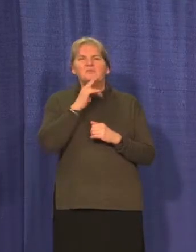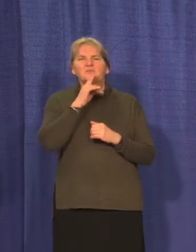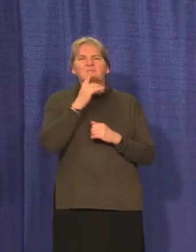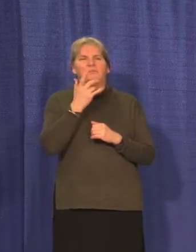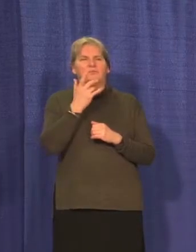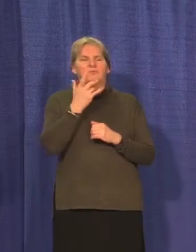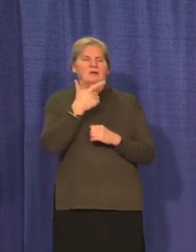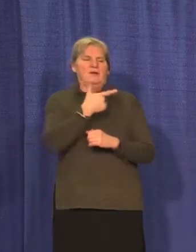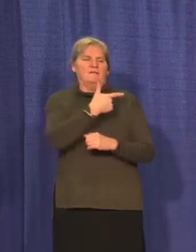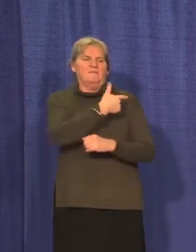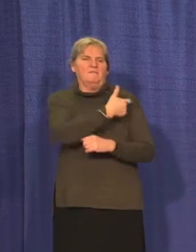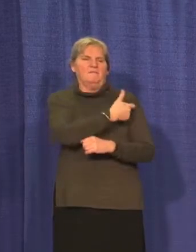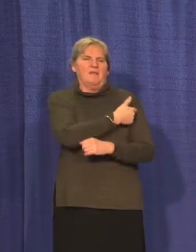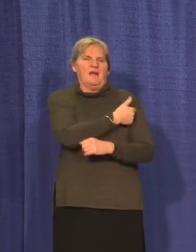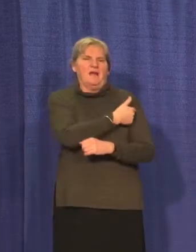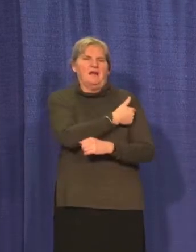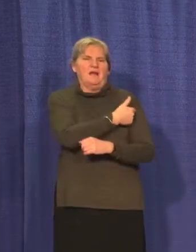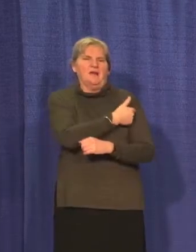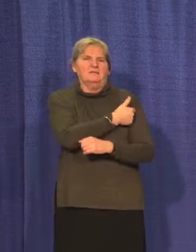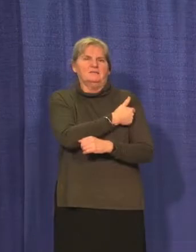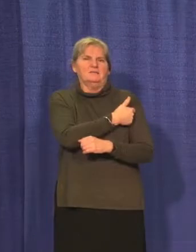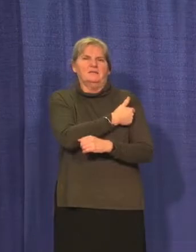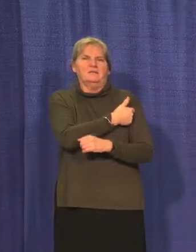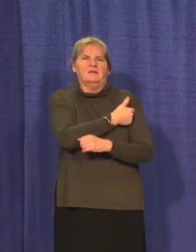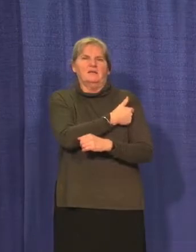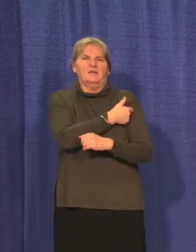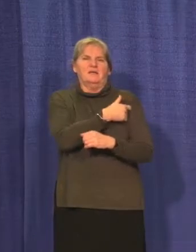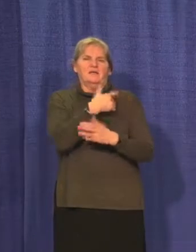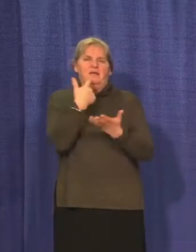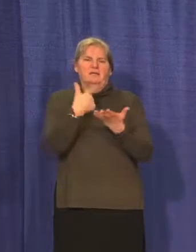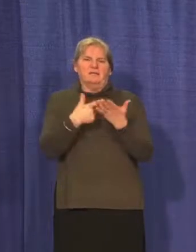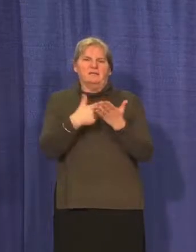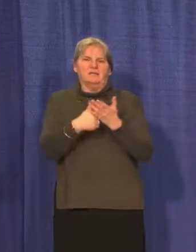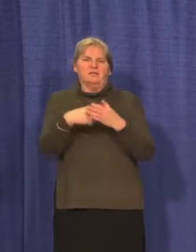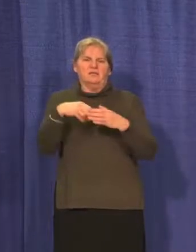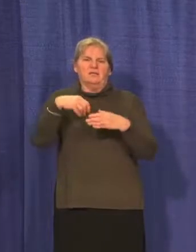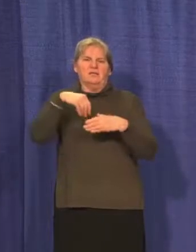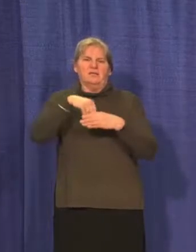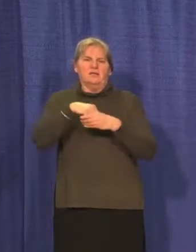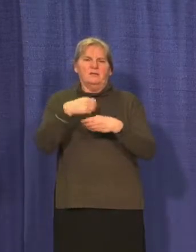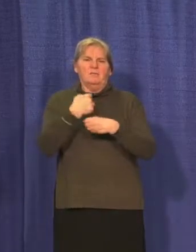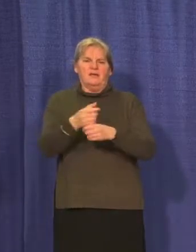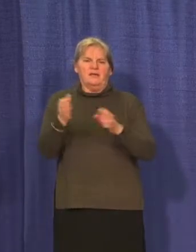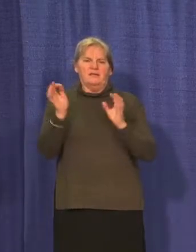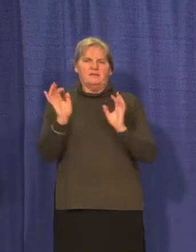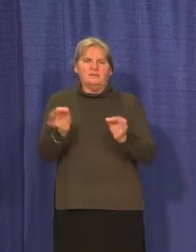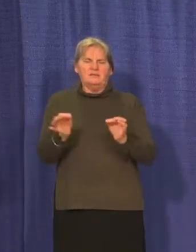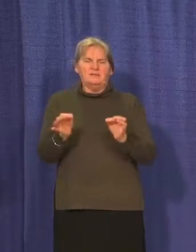factor in vaccine immunity into that conversation. I think by the time we get to